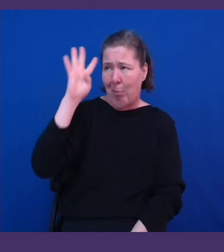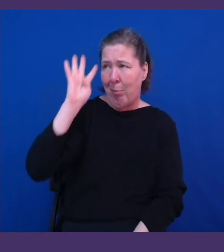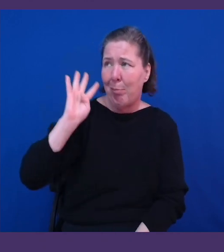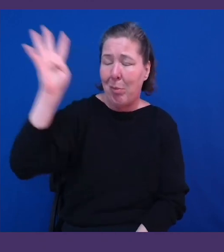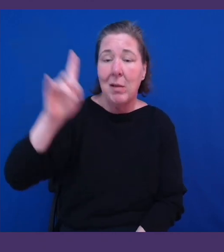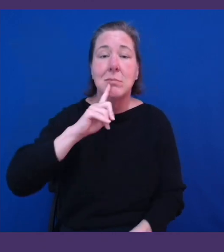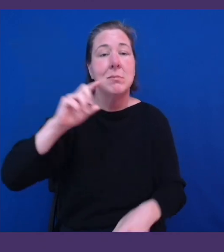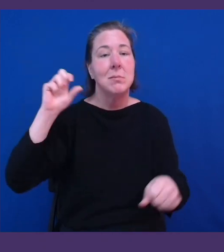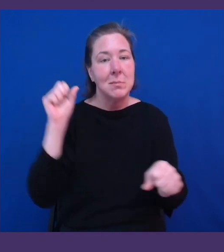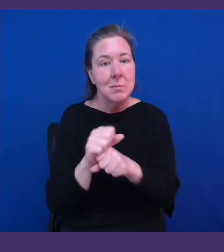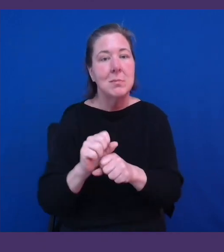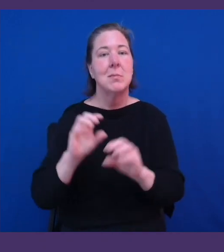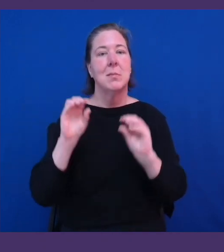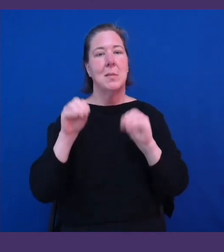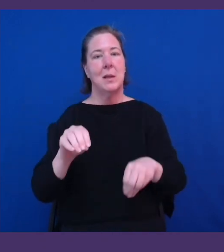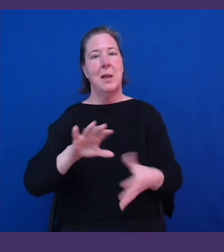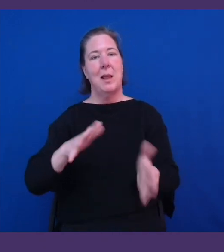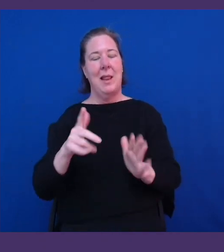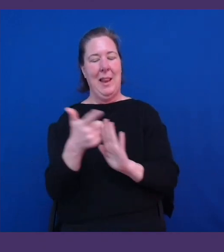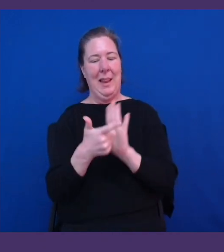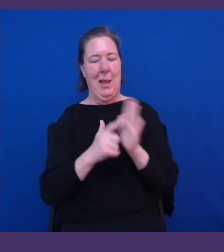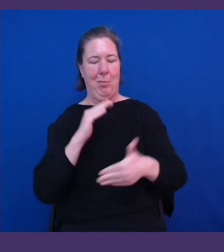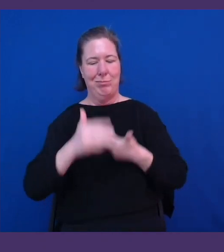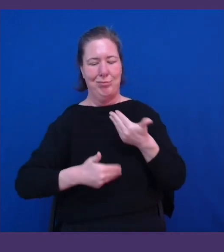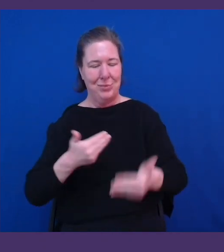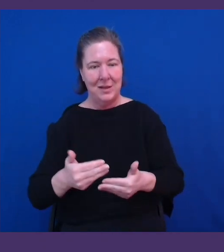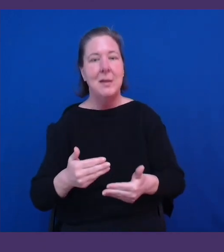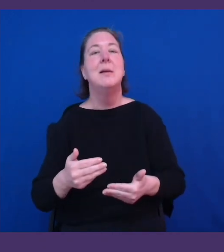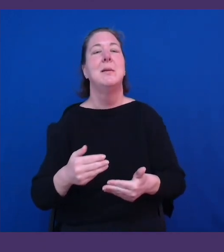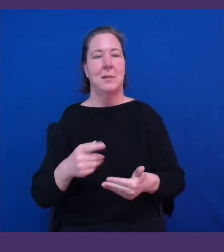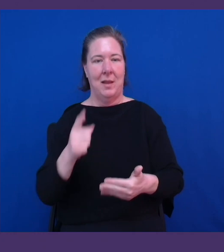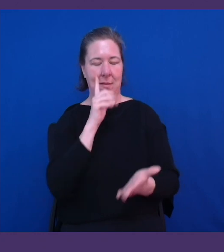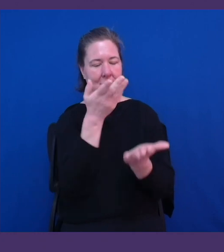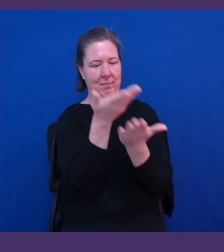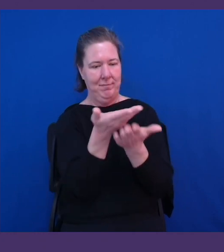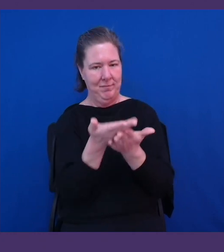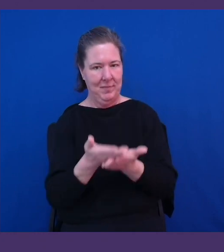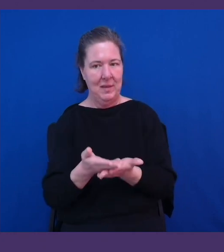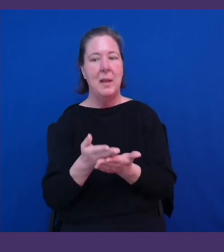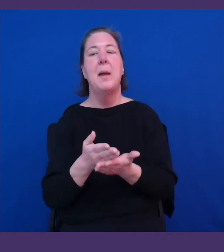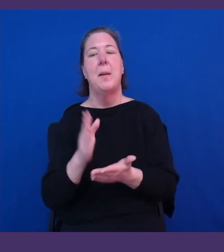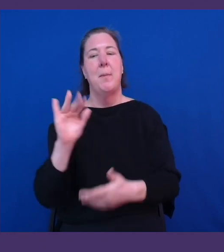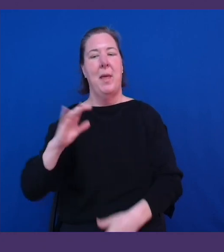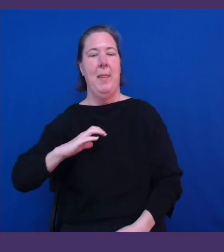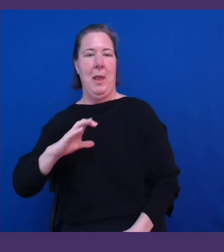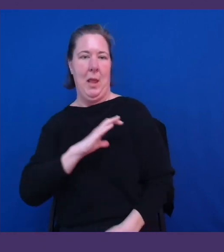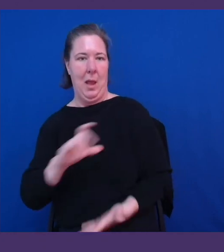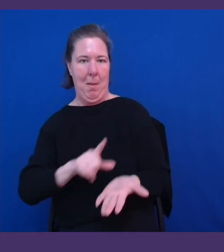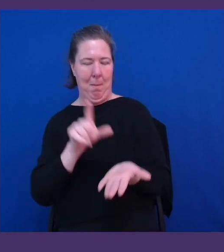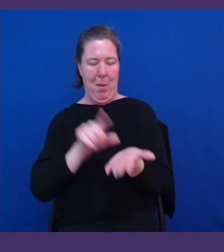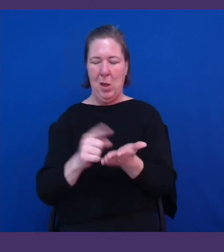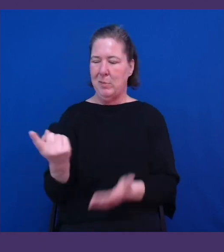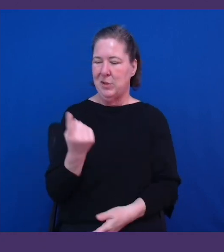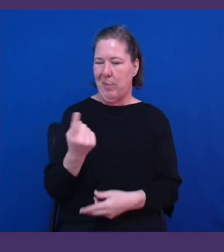into kind of a legal process and they are then validated by the commission and they are published in something called the official journal.